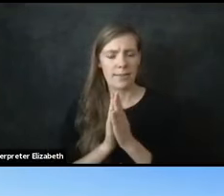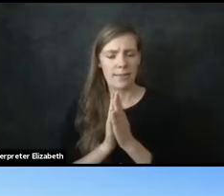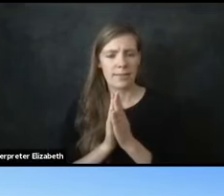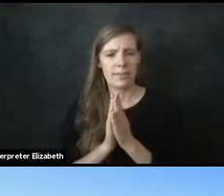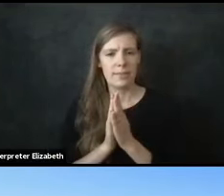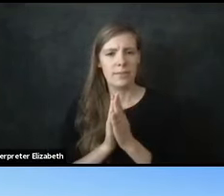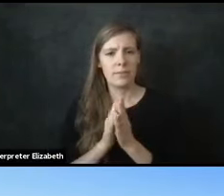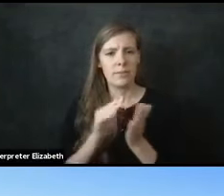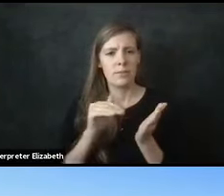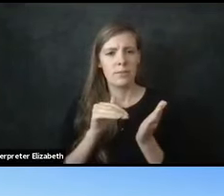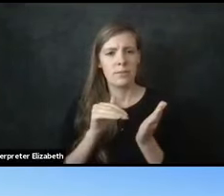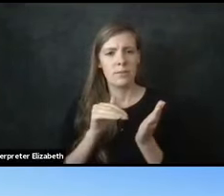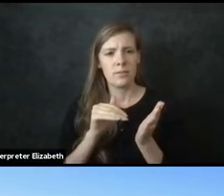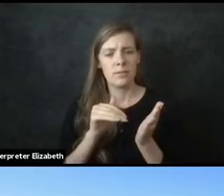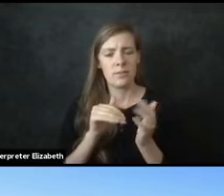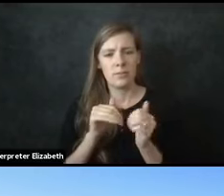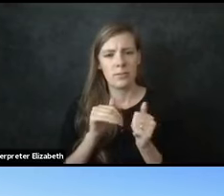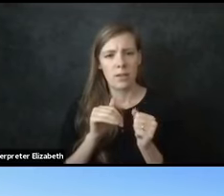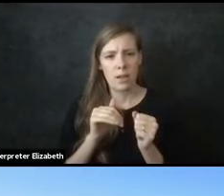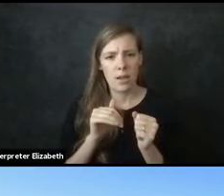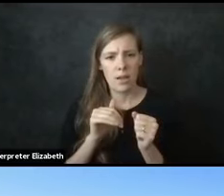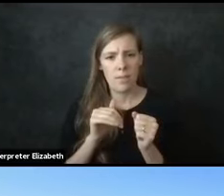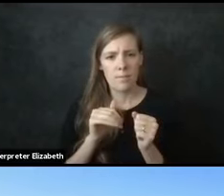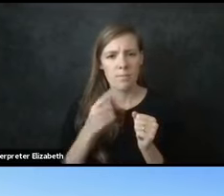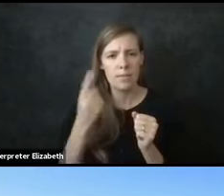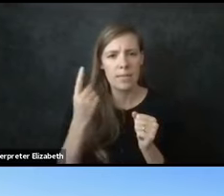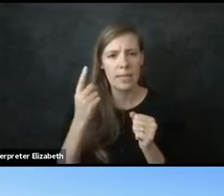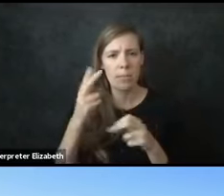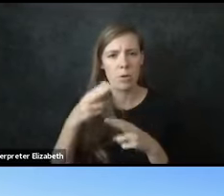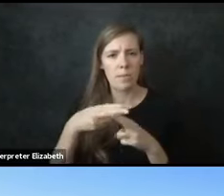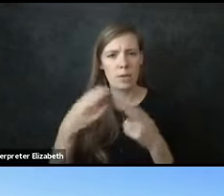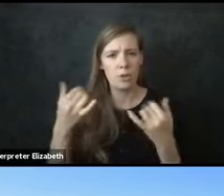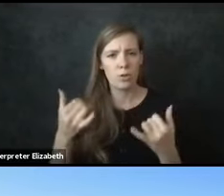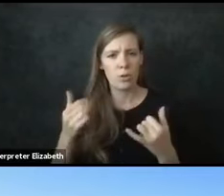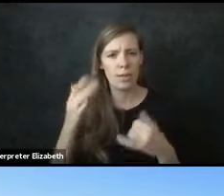Mark Galley, the state health officer, said today that California's keystrike is